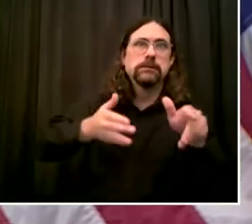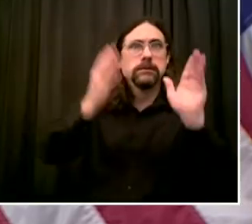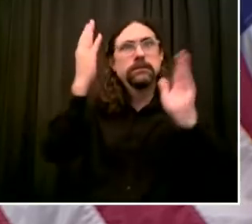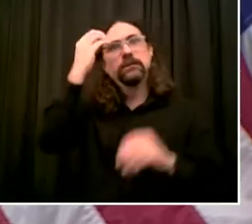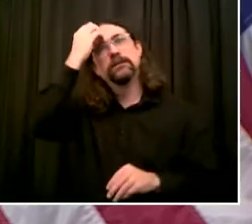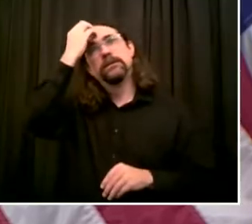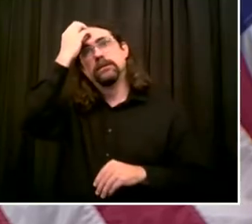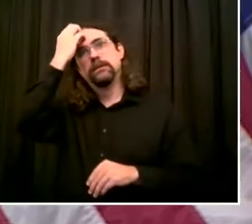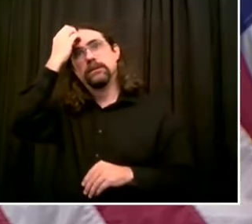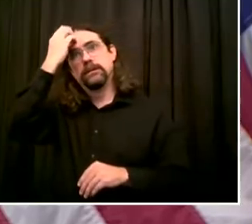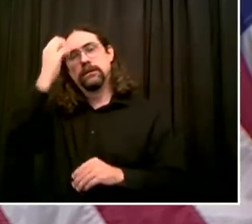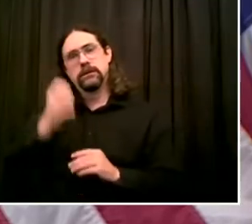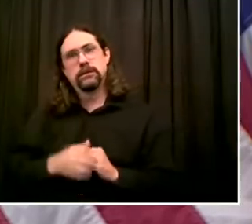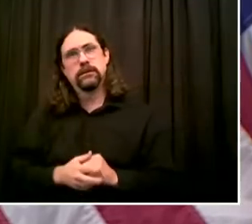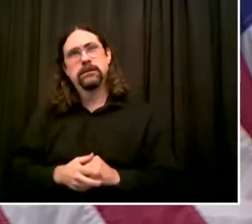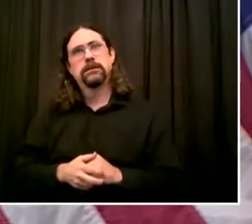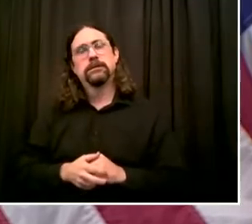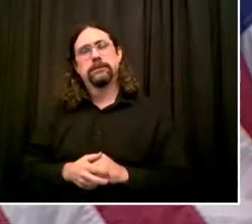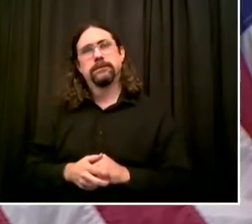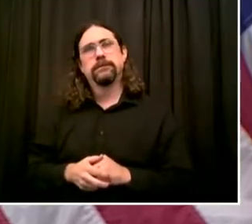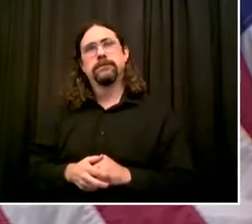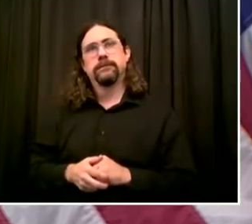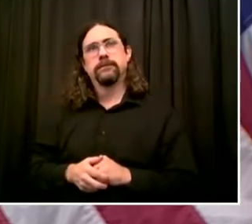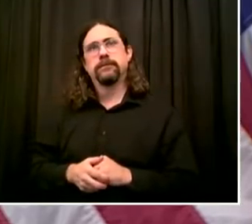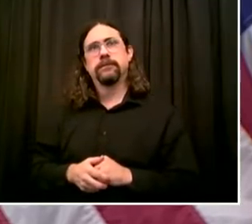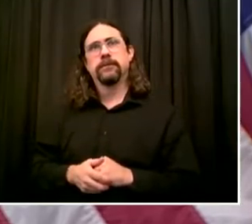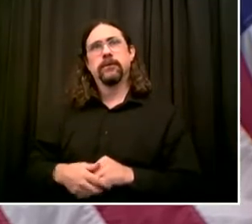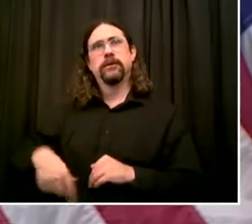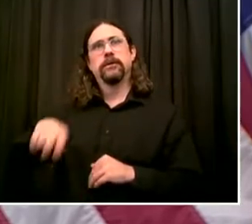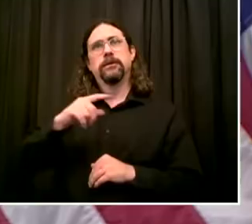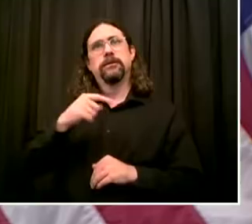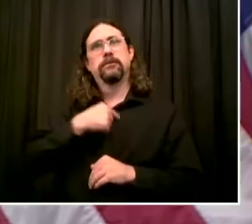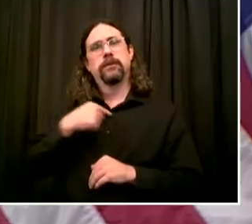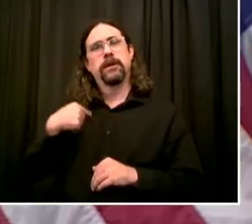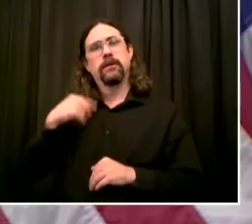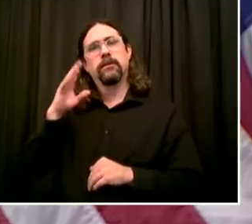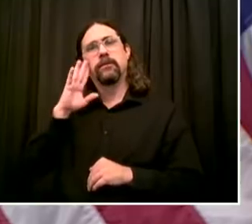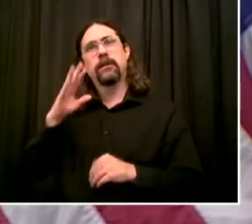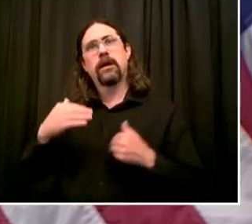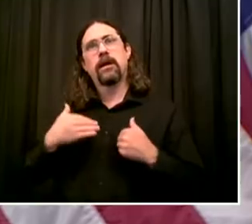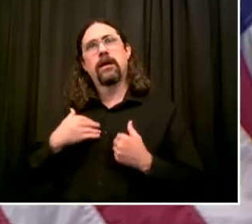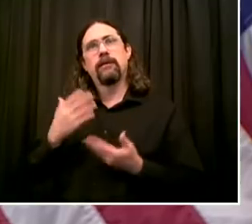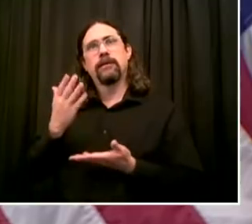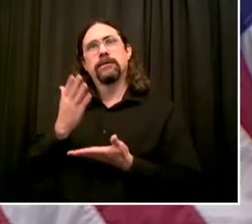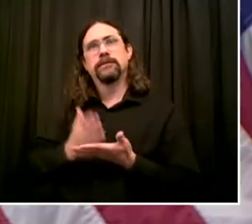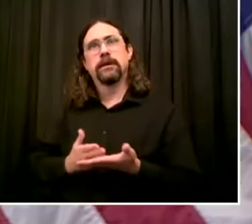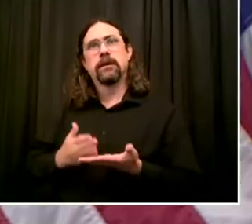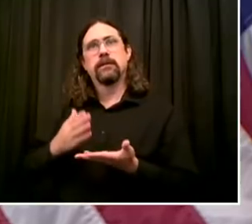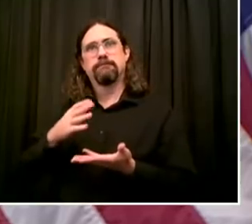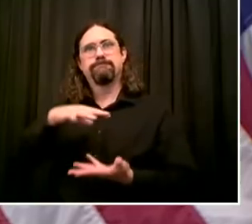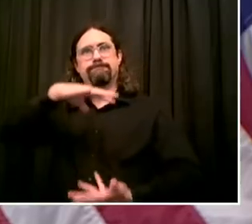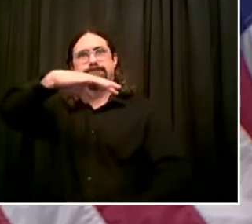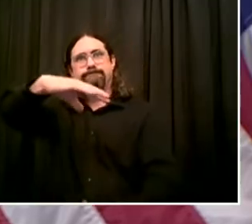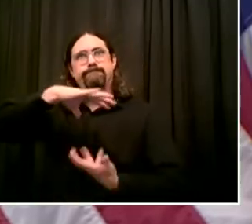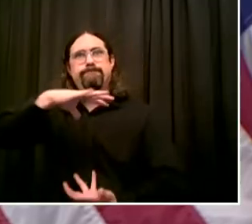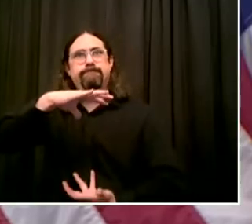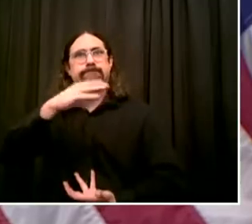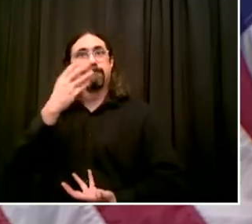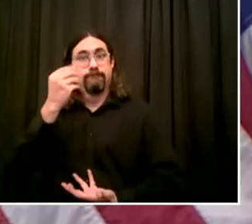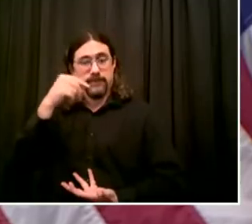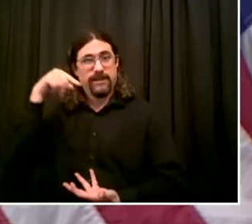HOUSING SO THE PLAN WE HAVE HAS